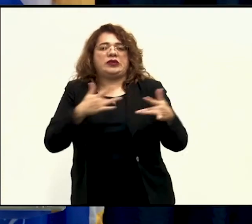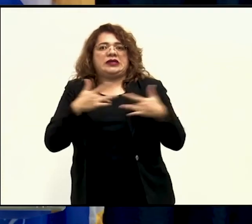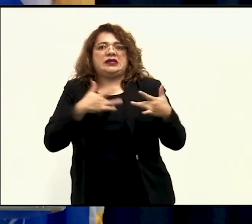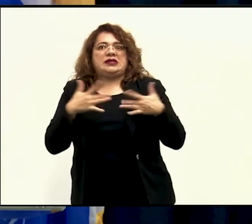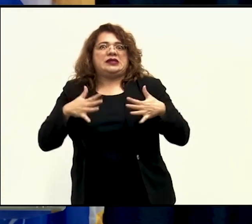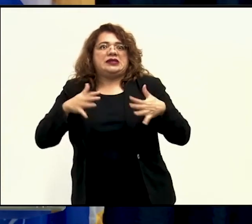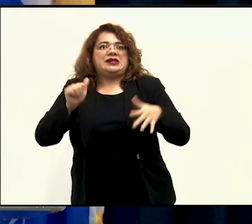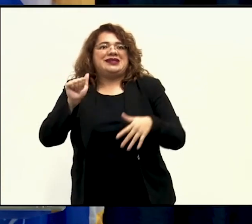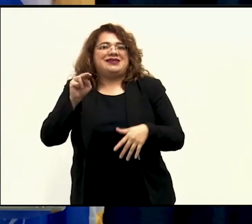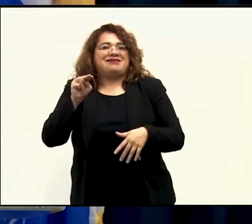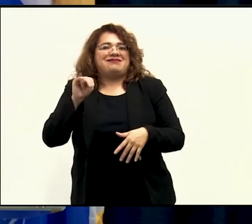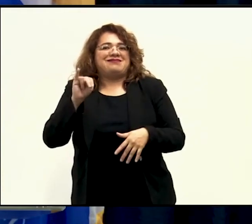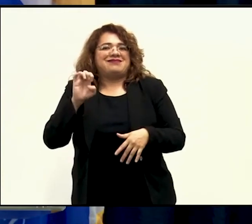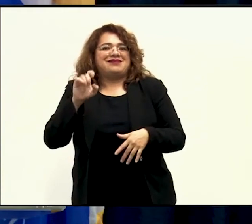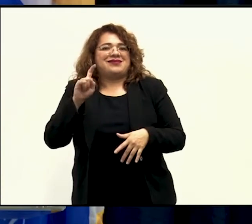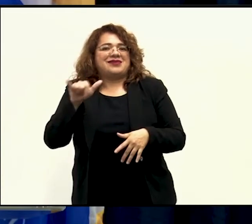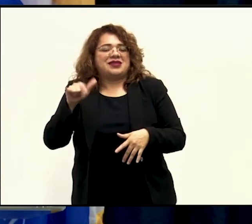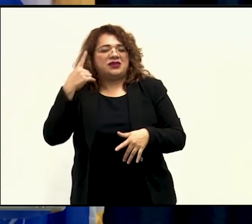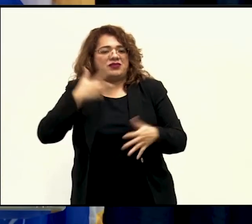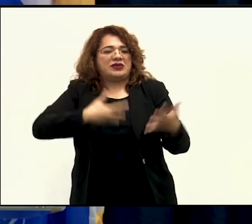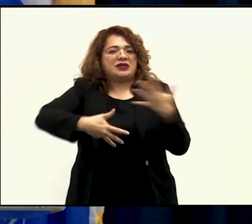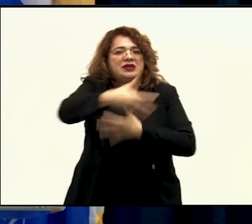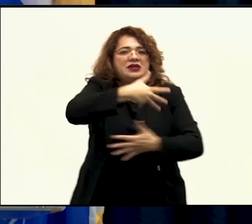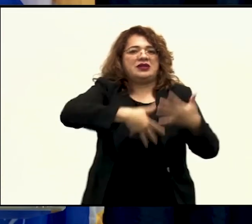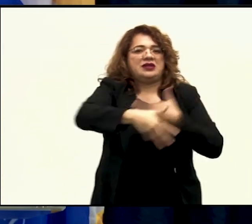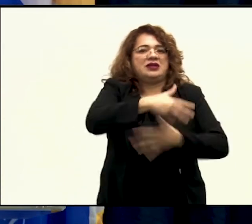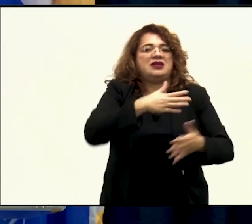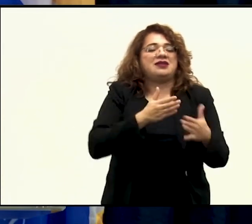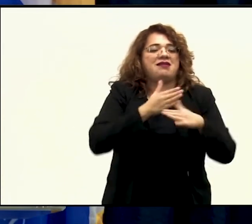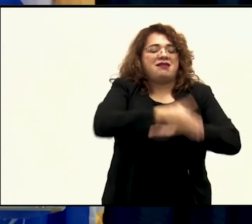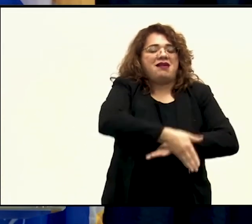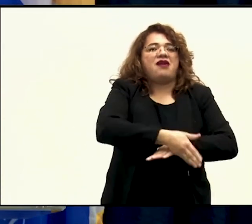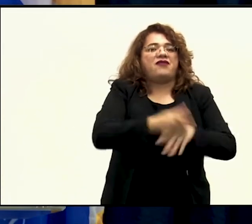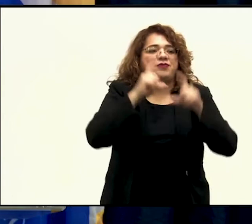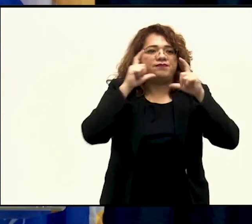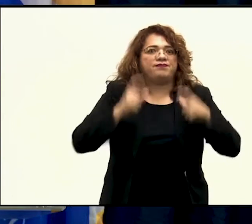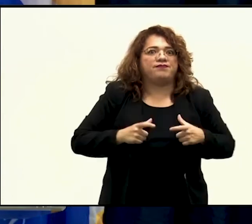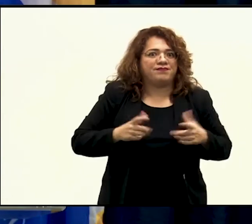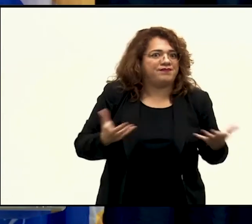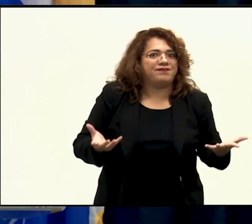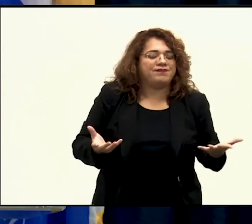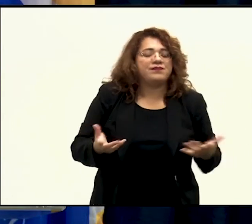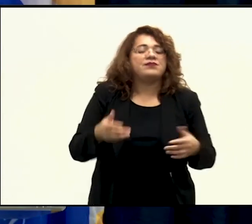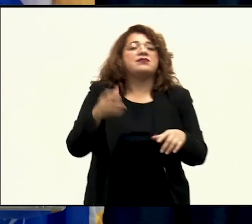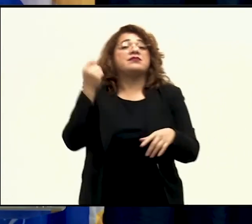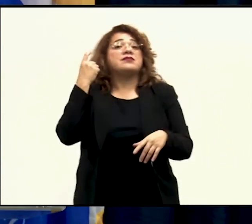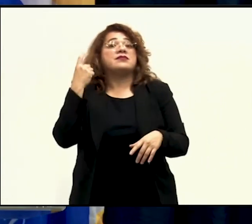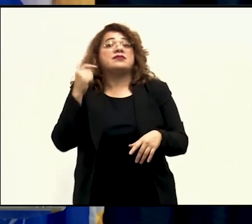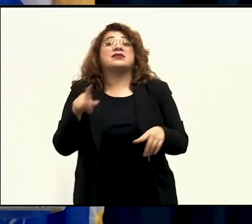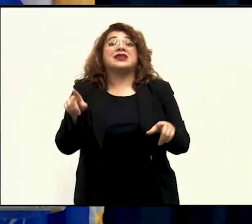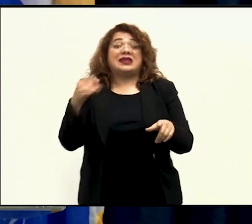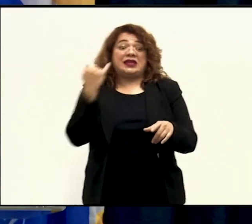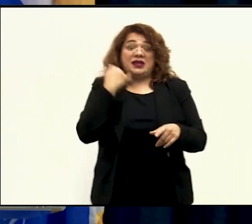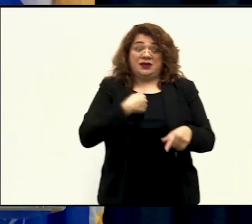In adults who received a COVID-19 vaccine were just as likely to say this as someone who has not been vaccinated.